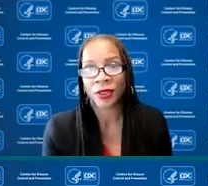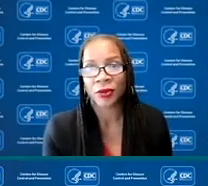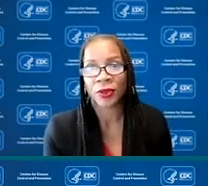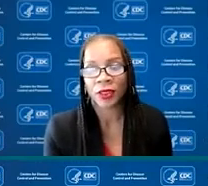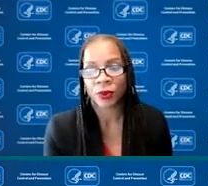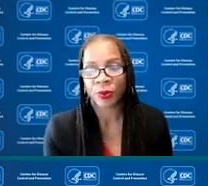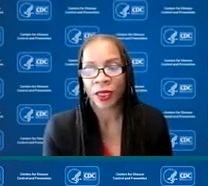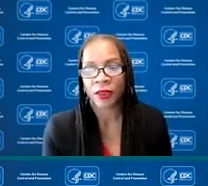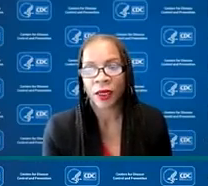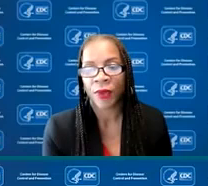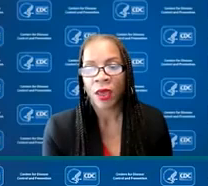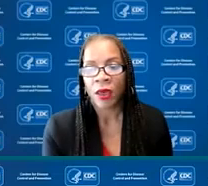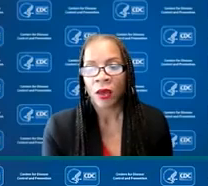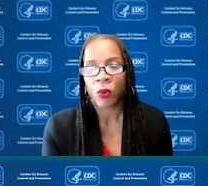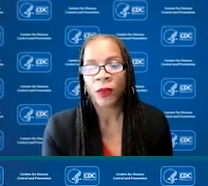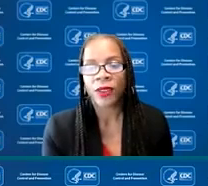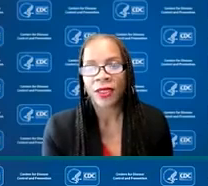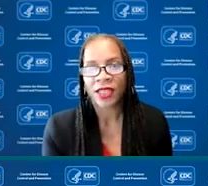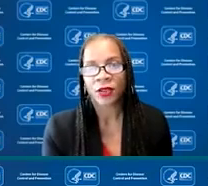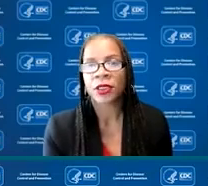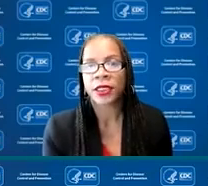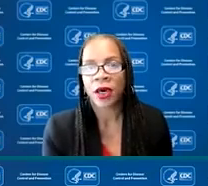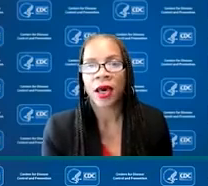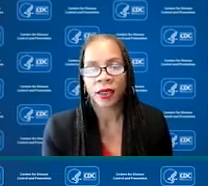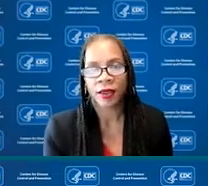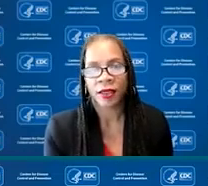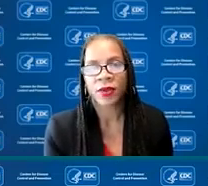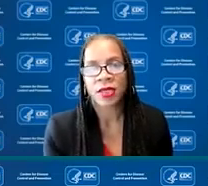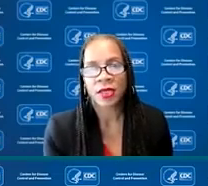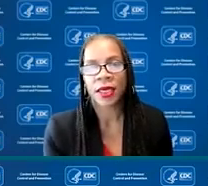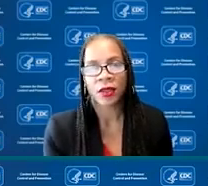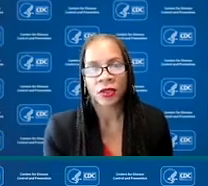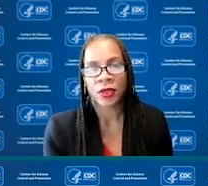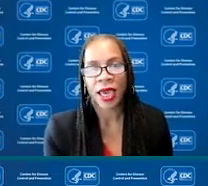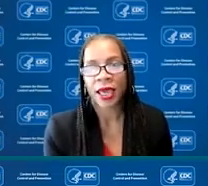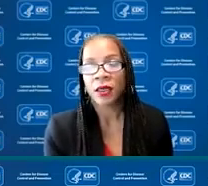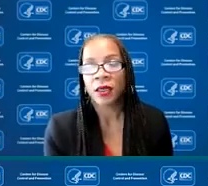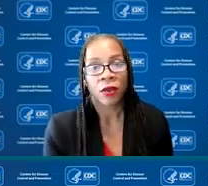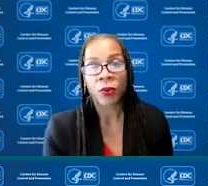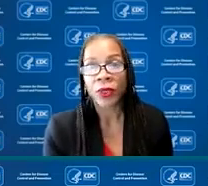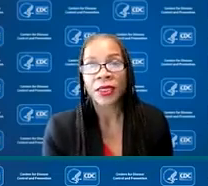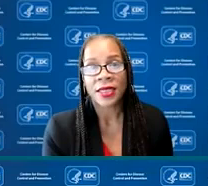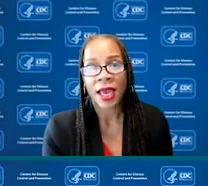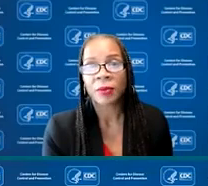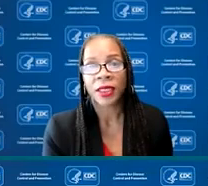critical role in the response. We realized early on that there was a need to get really timely